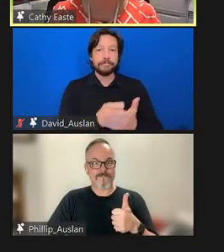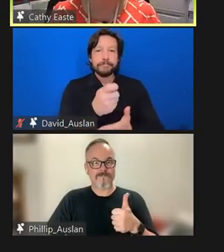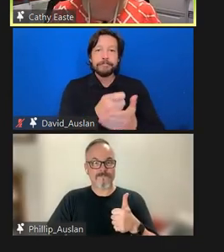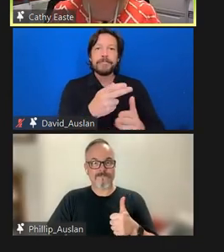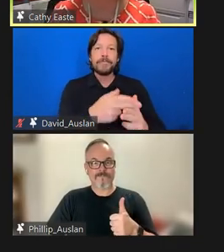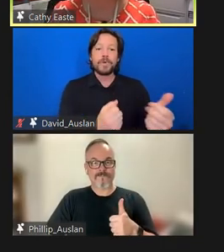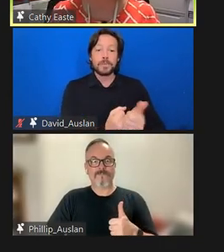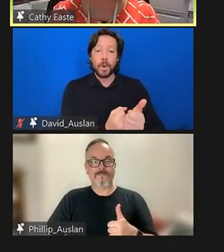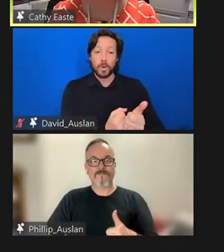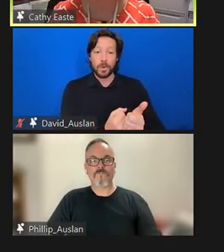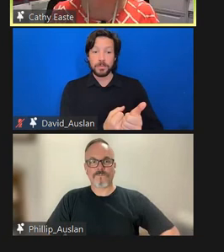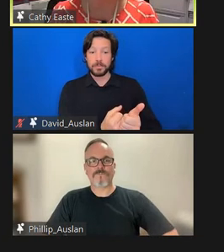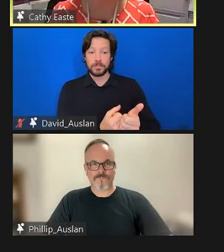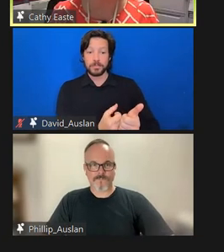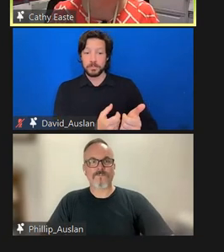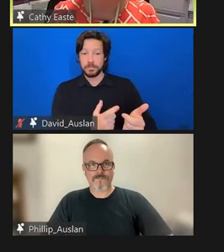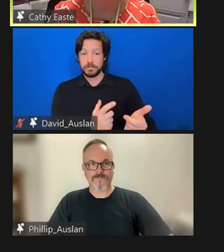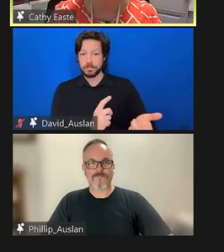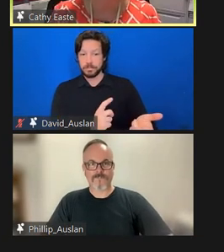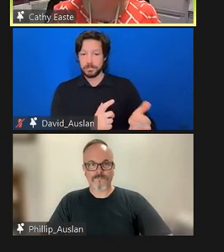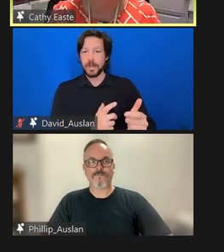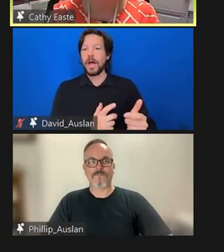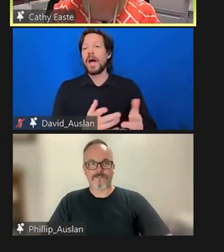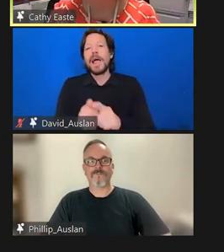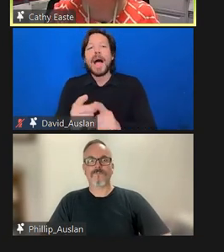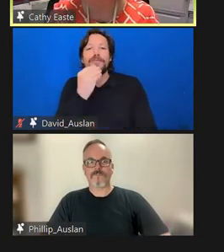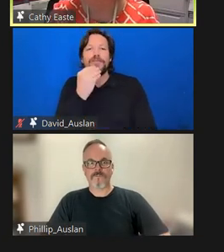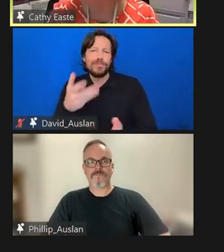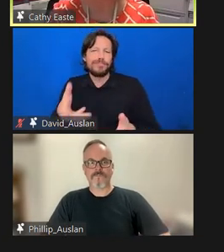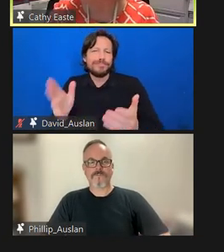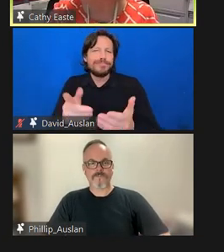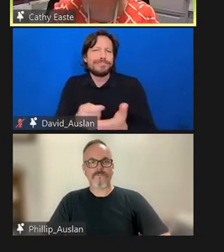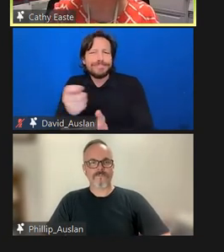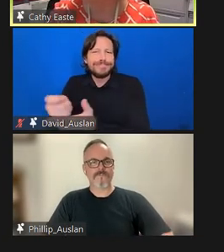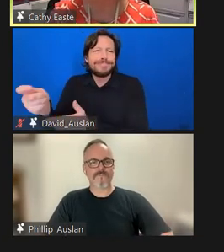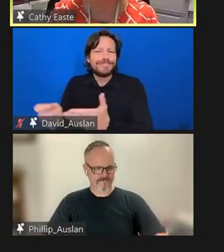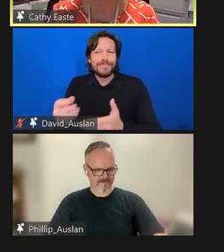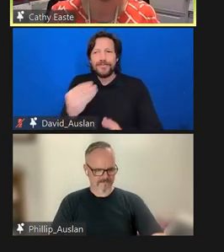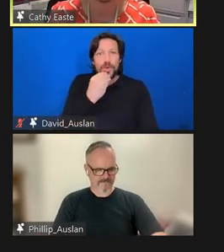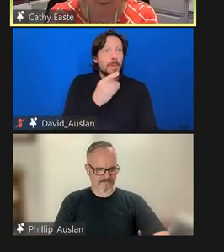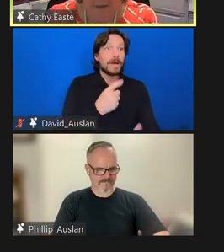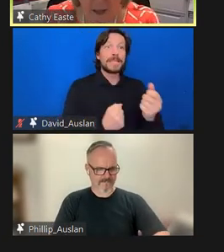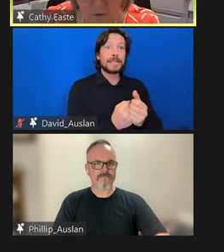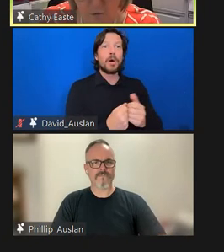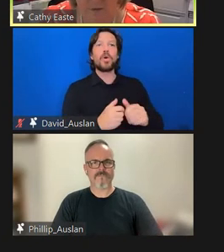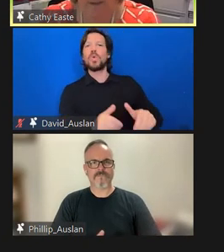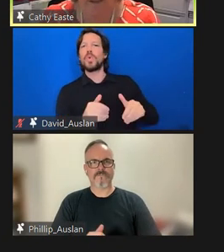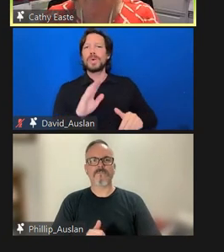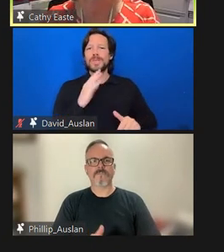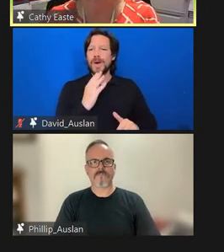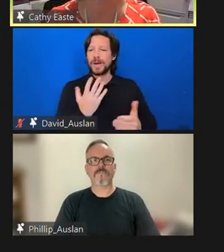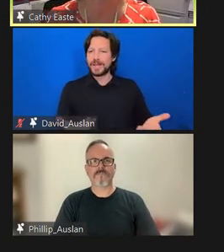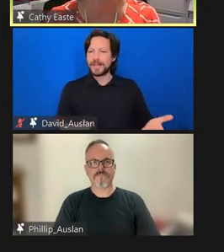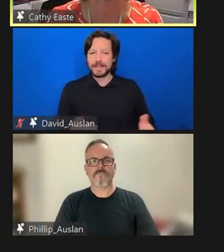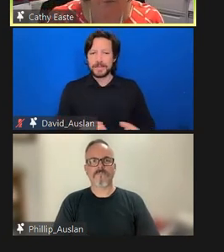We always spend extras on food but not necessarily on support. Dylan Alcott said at the federal